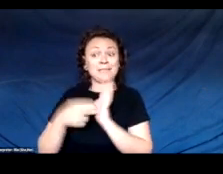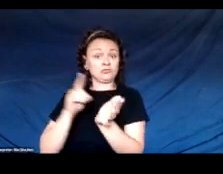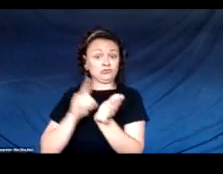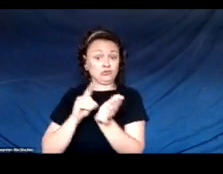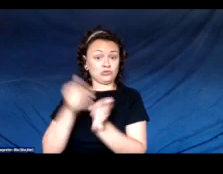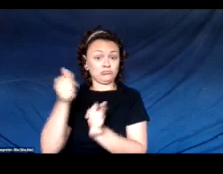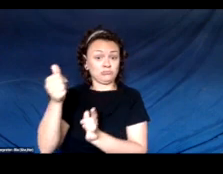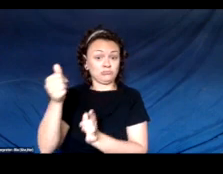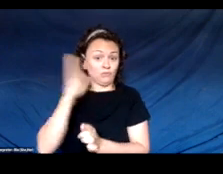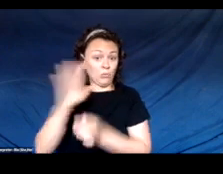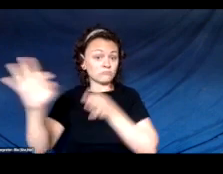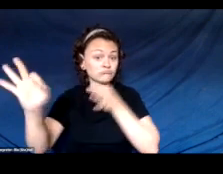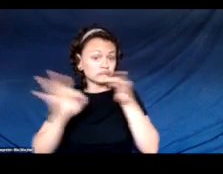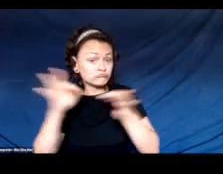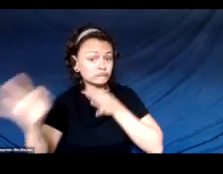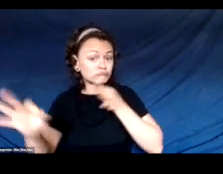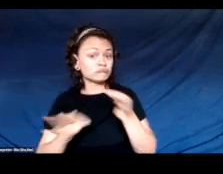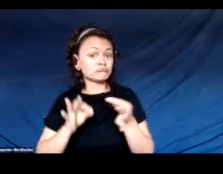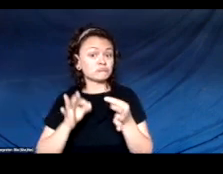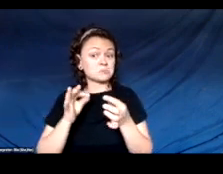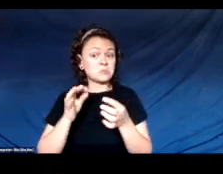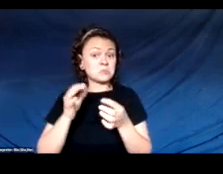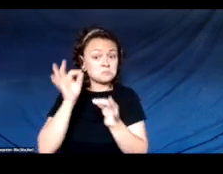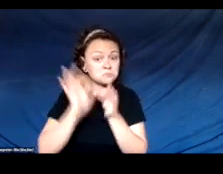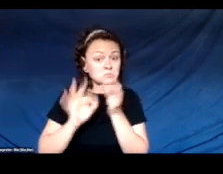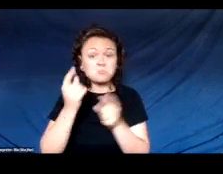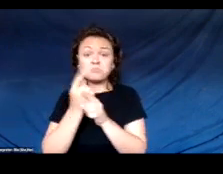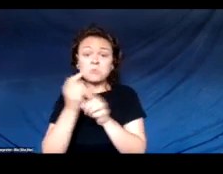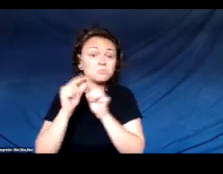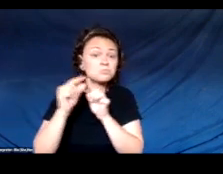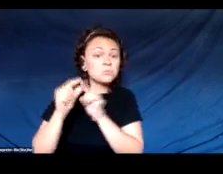understand or will the Dr. treat her?